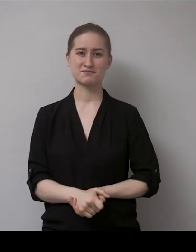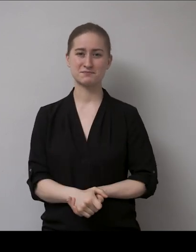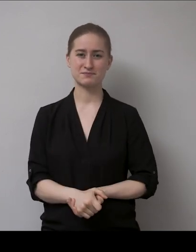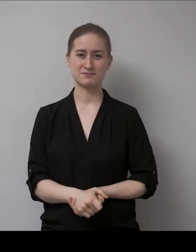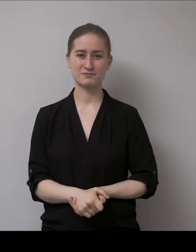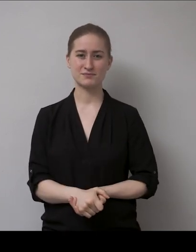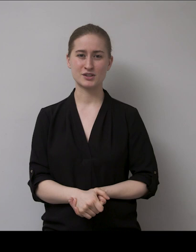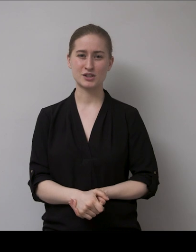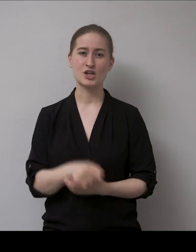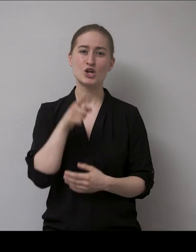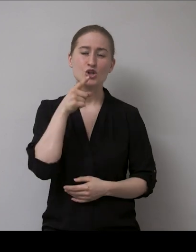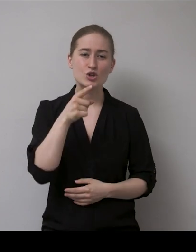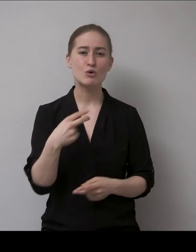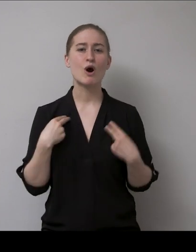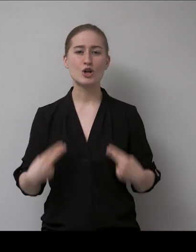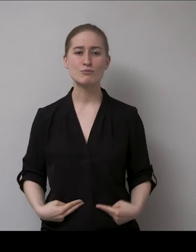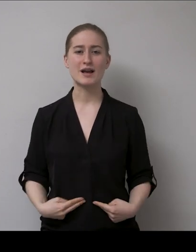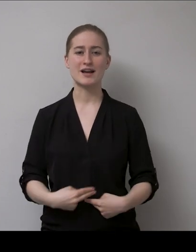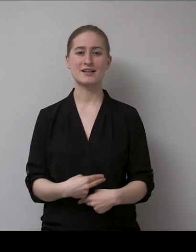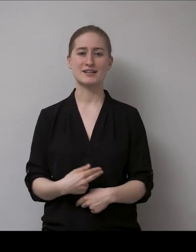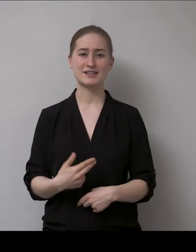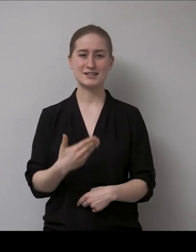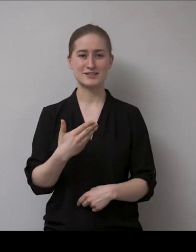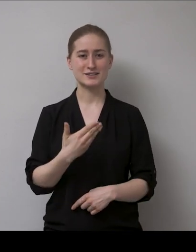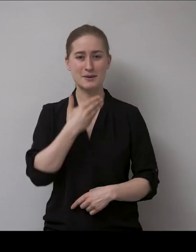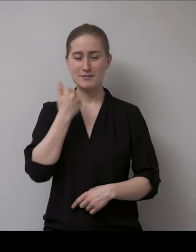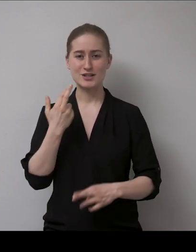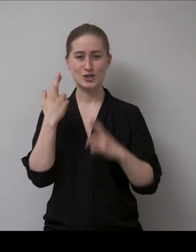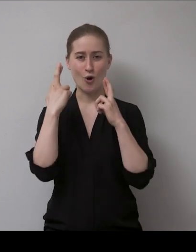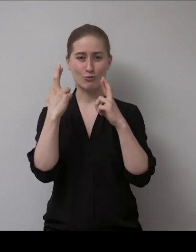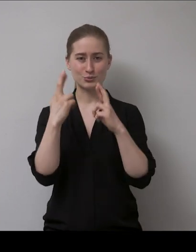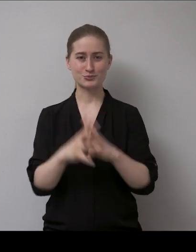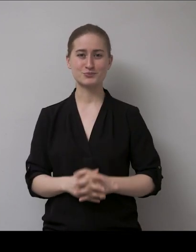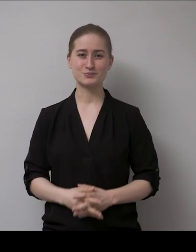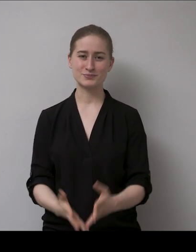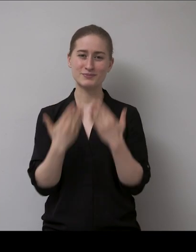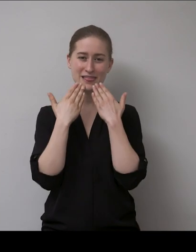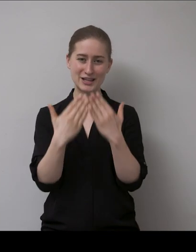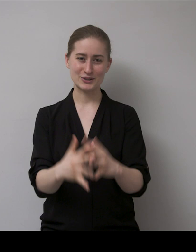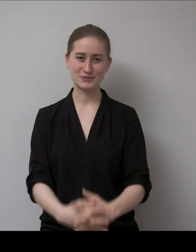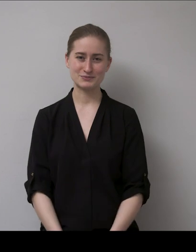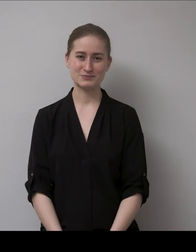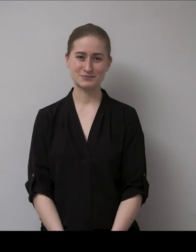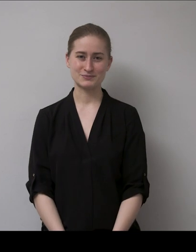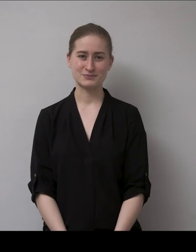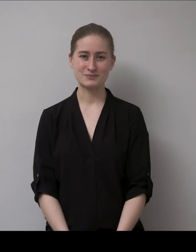You are humanity's greatest hope. Thank you. Thank you, Dr. Jallal,